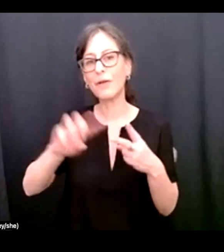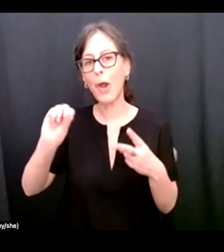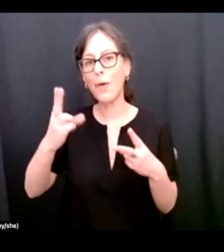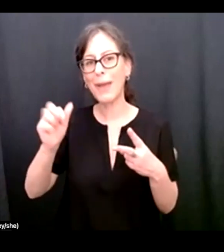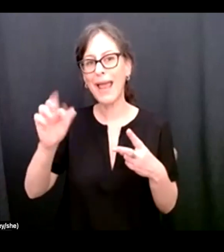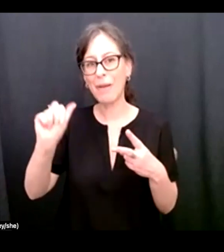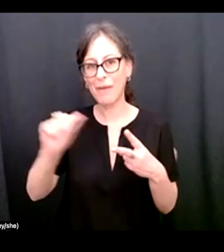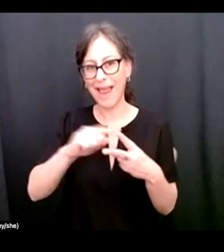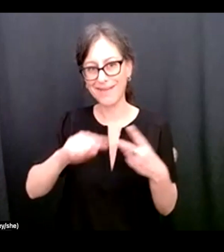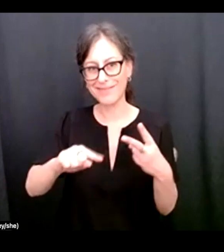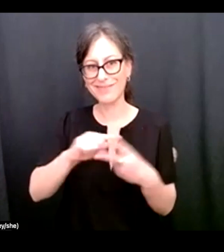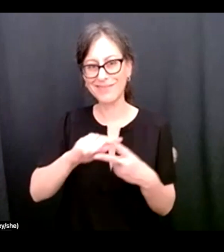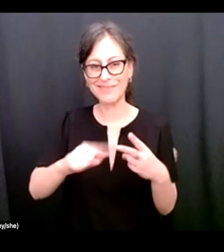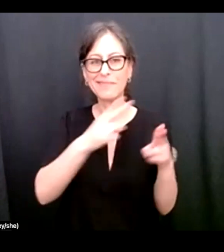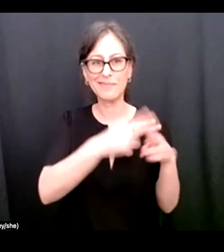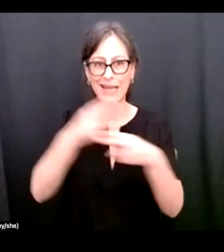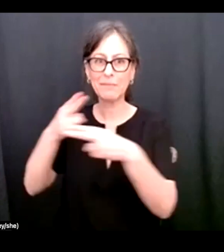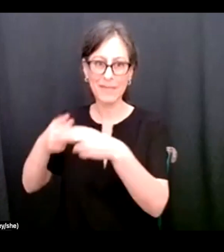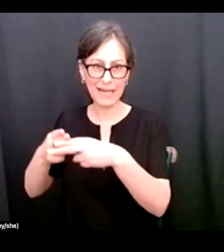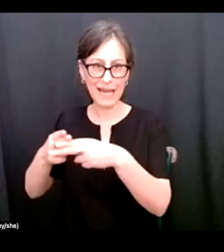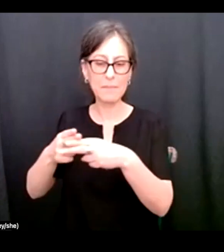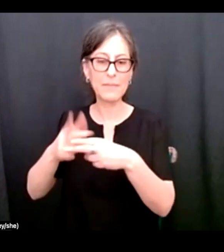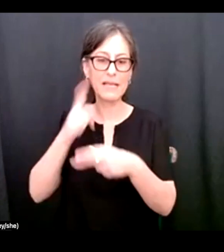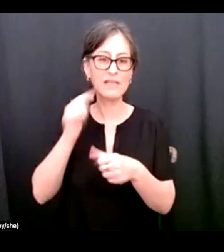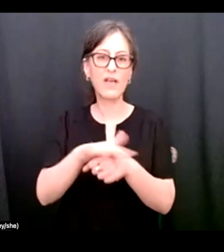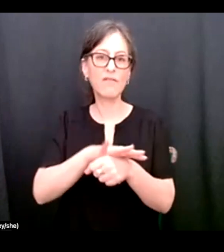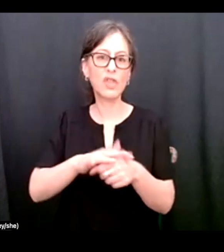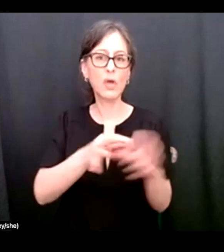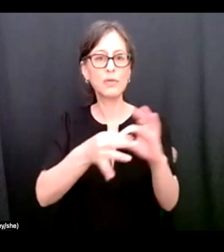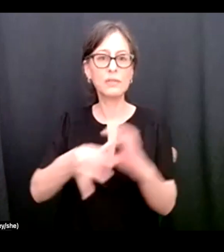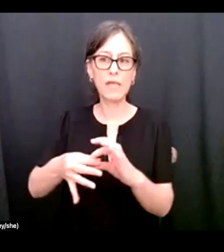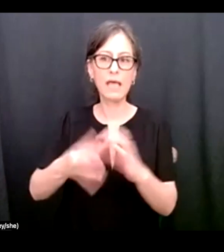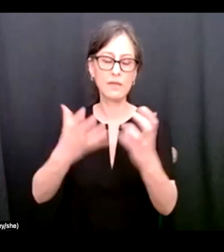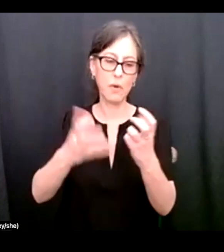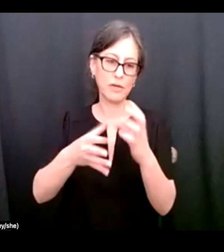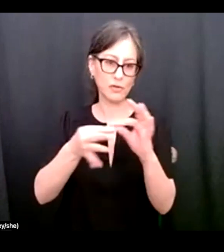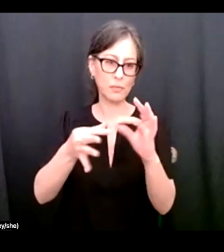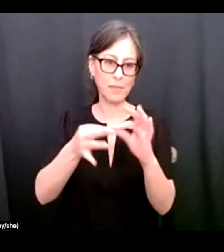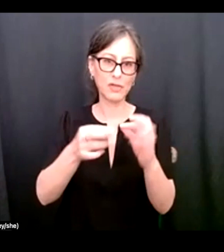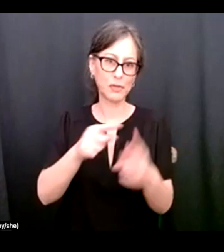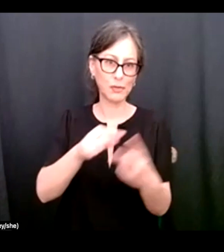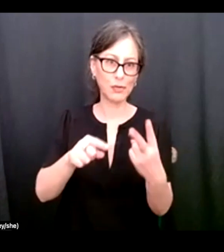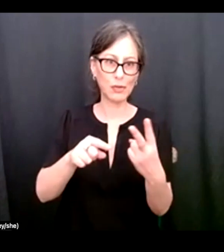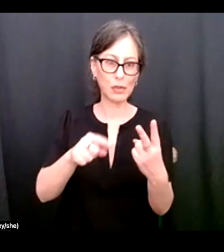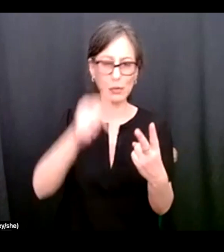the local and regional ties, I wanted to feature that and and being in in the city now, I think